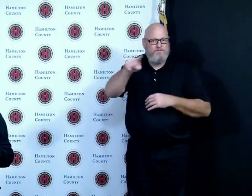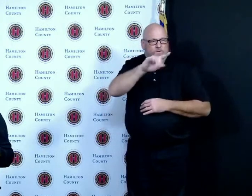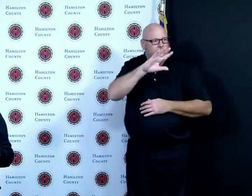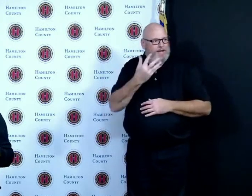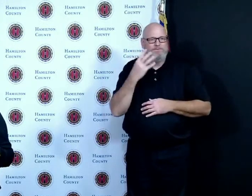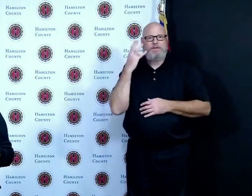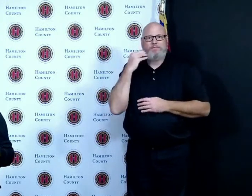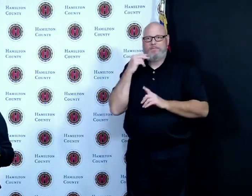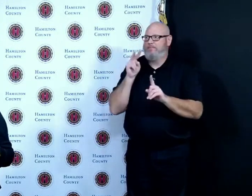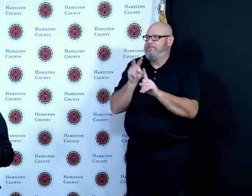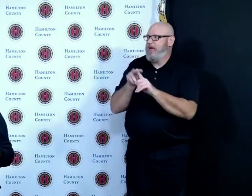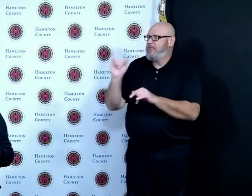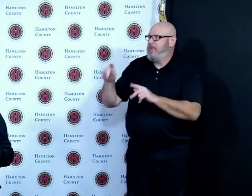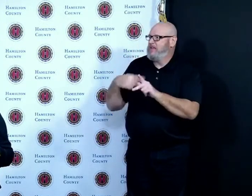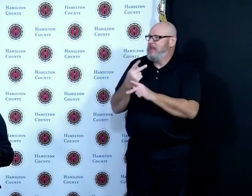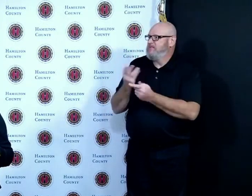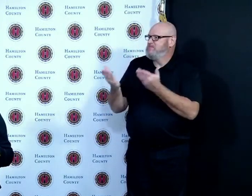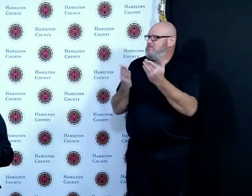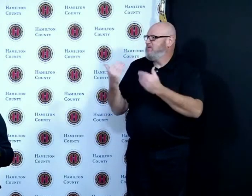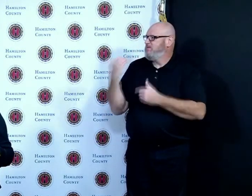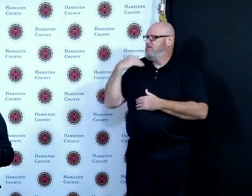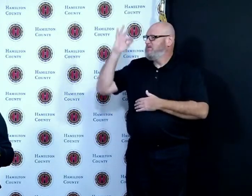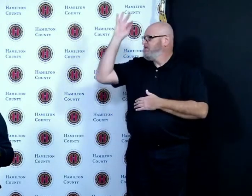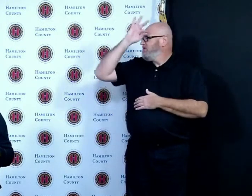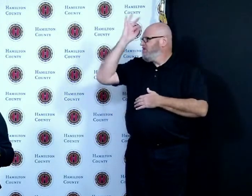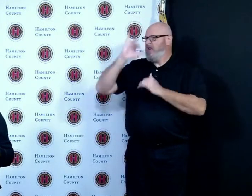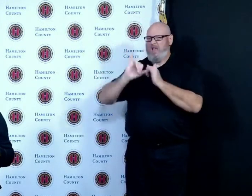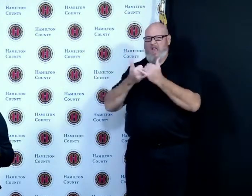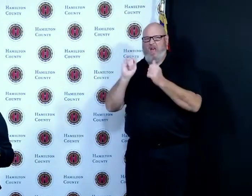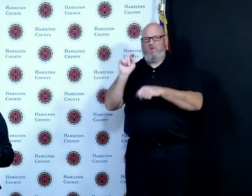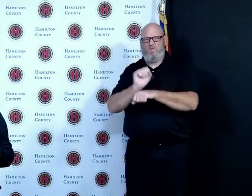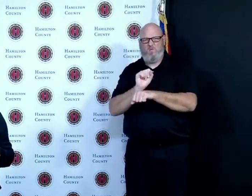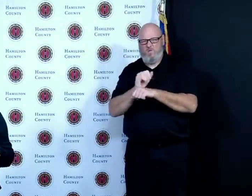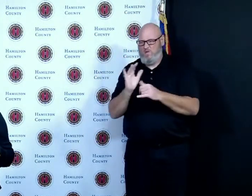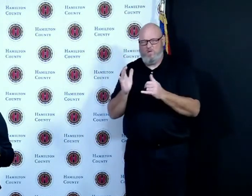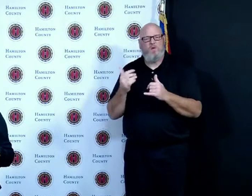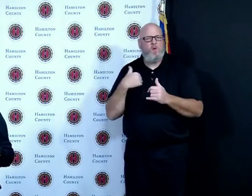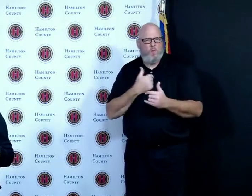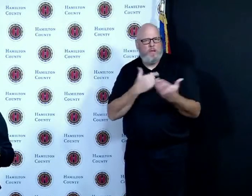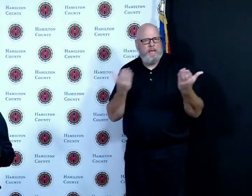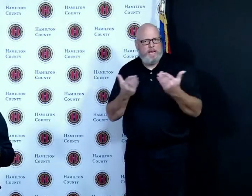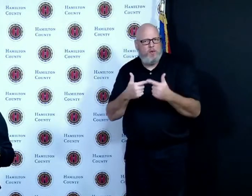external group that will be putting together of stakeholders to look at the rebuilding